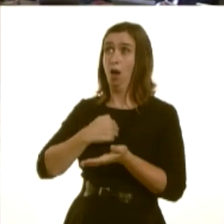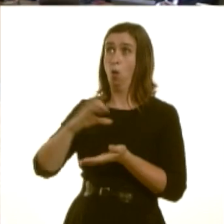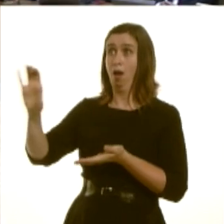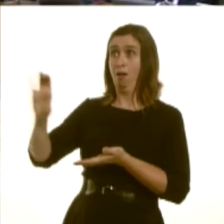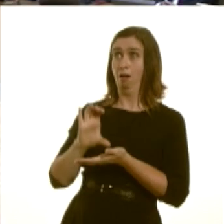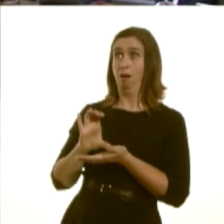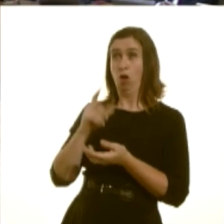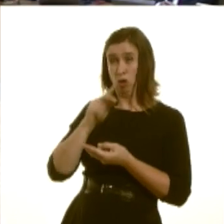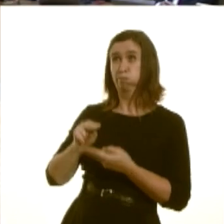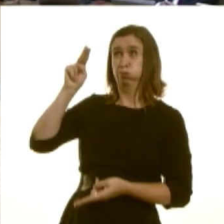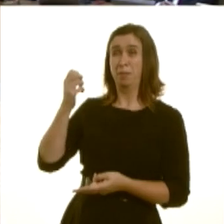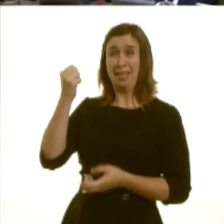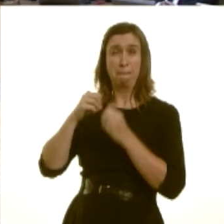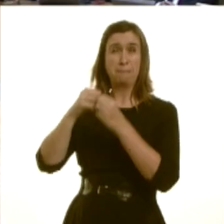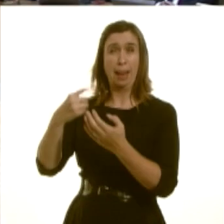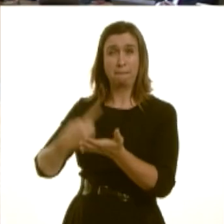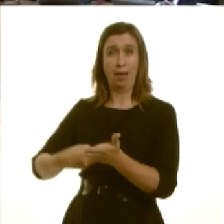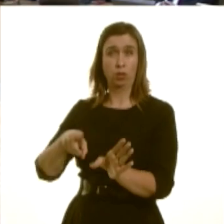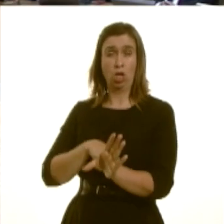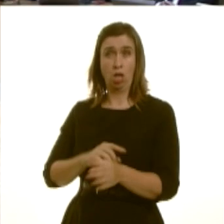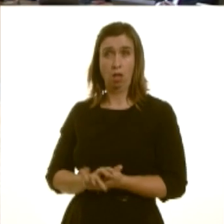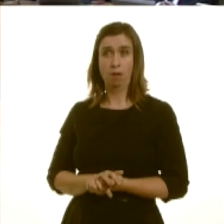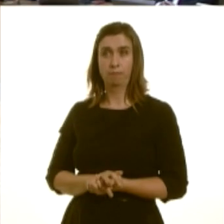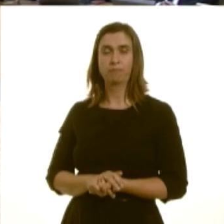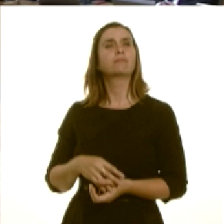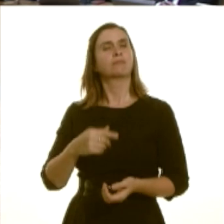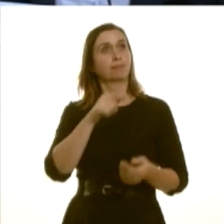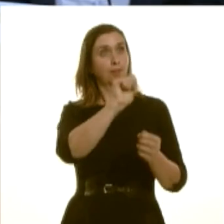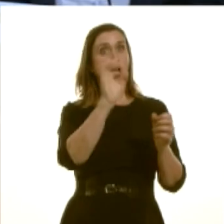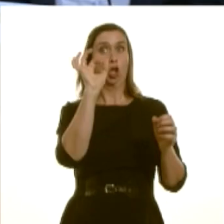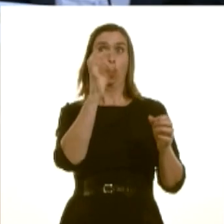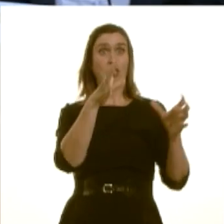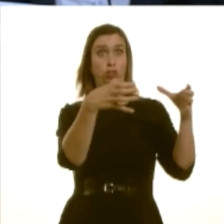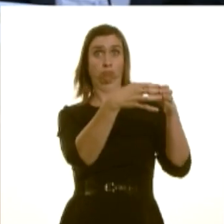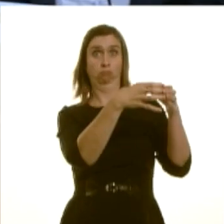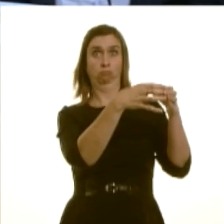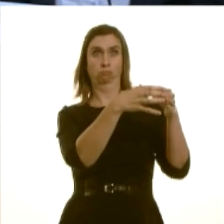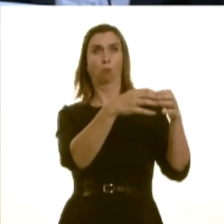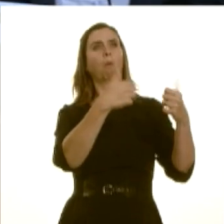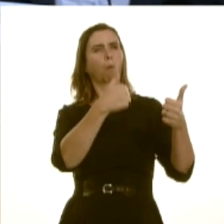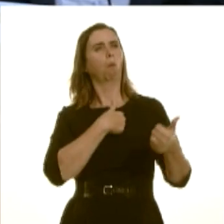Carwyn Jones: I welcome the words of the Commission—that is important—but it is also important that